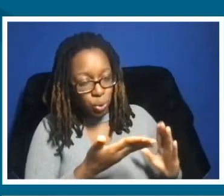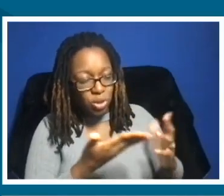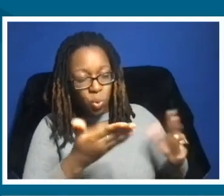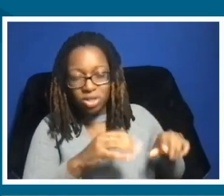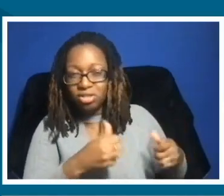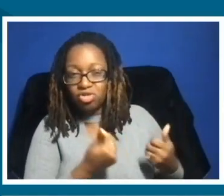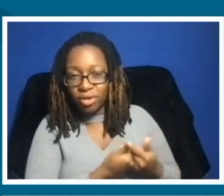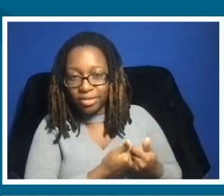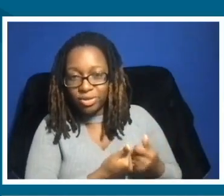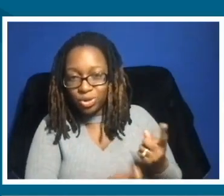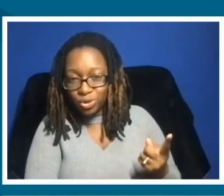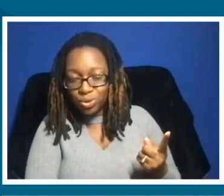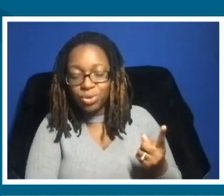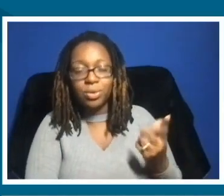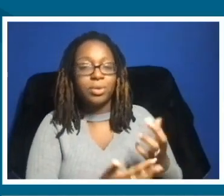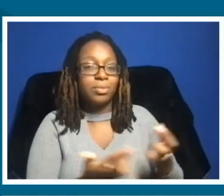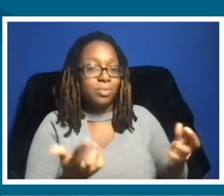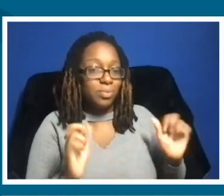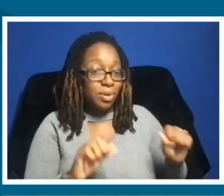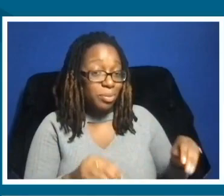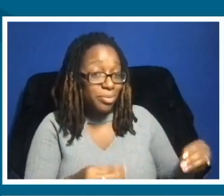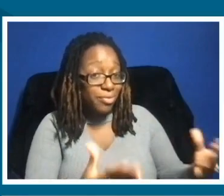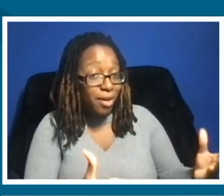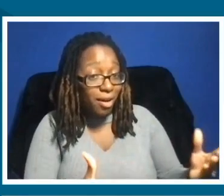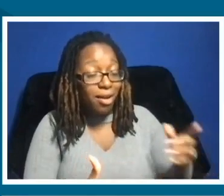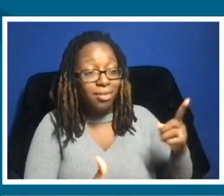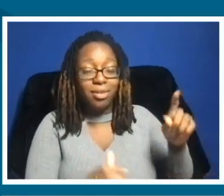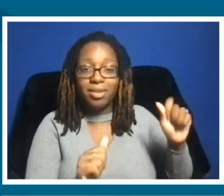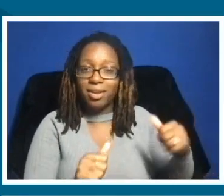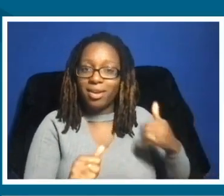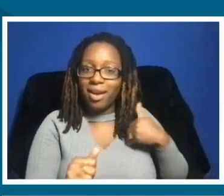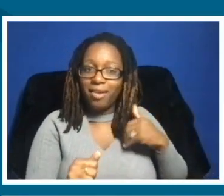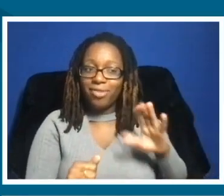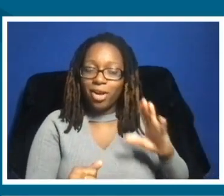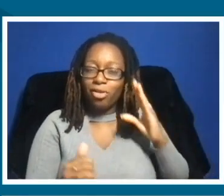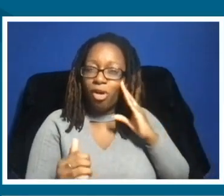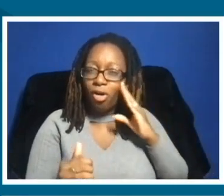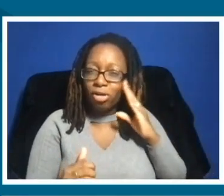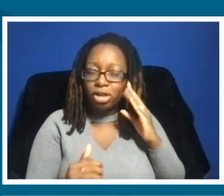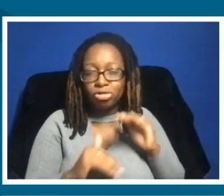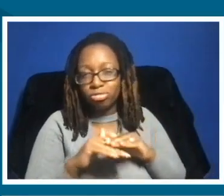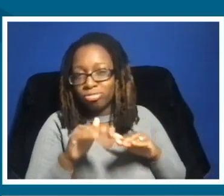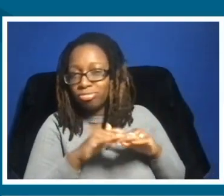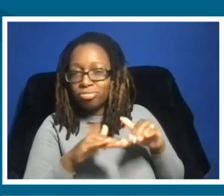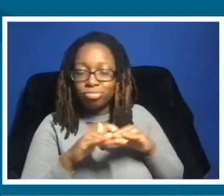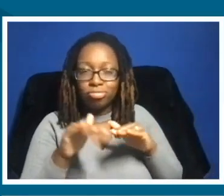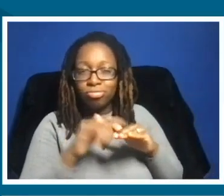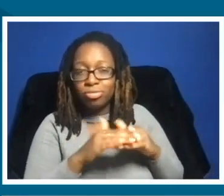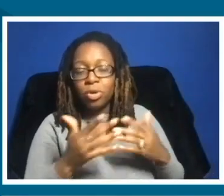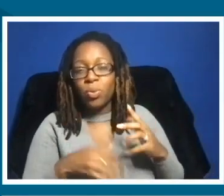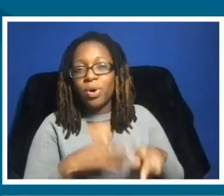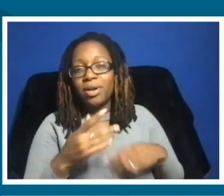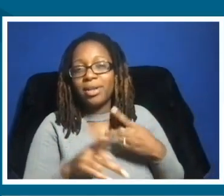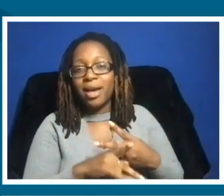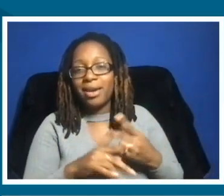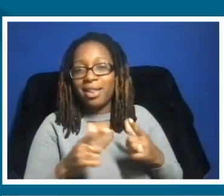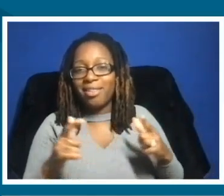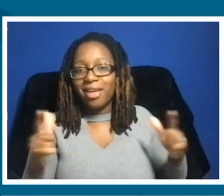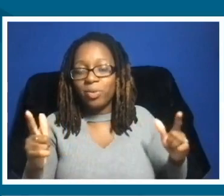resources can you provide them so they can build their background knowledge what kind of language stems can you